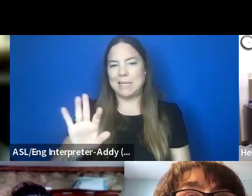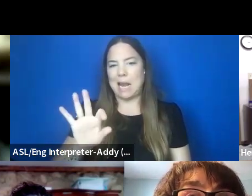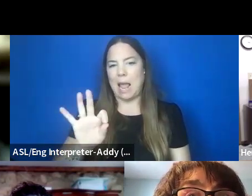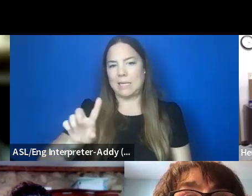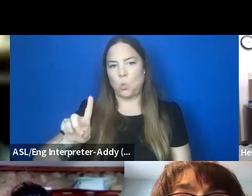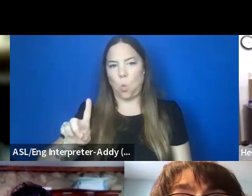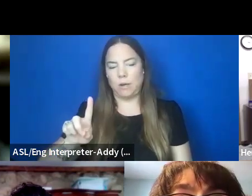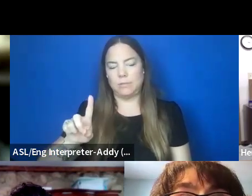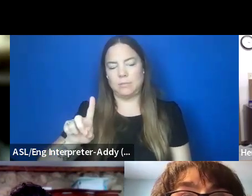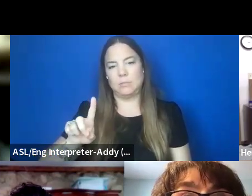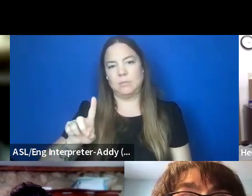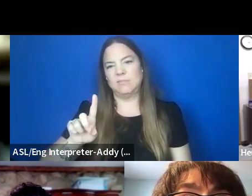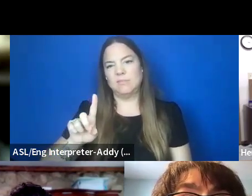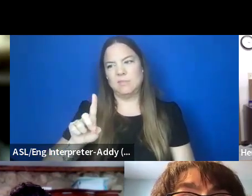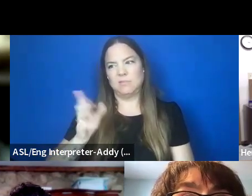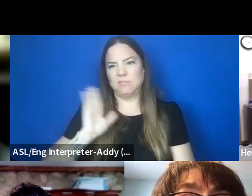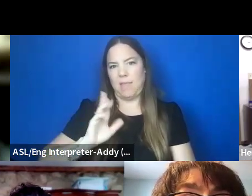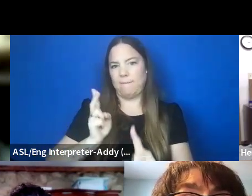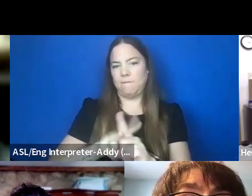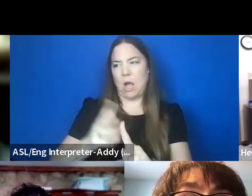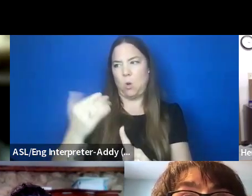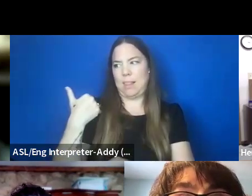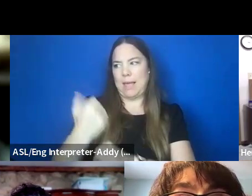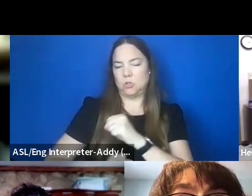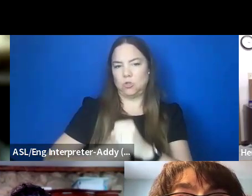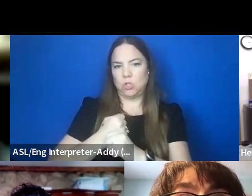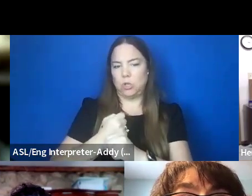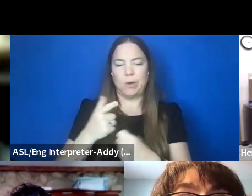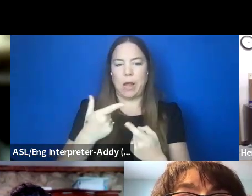Adeleigh Belyeu: originally profiled last year, and got Adeleigh Belyeu: shut down in committee